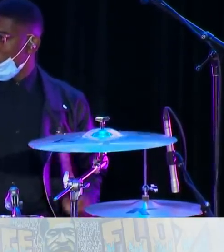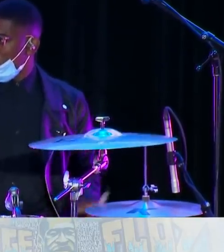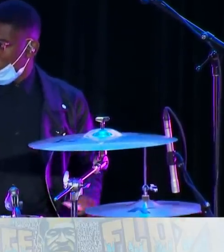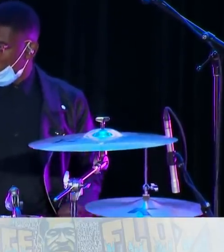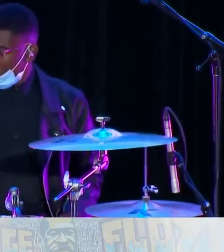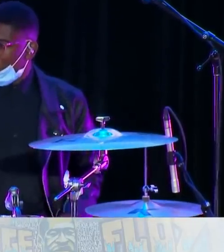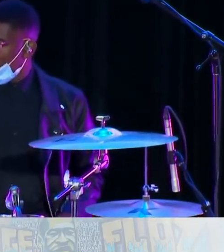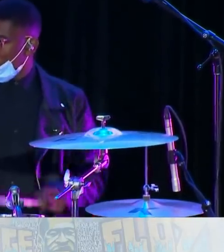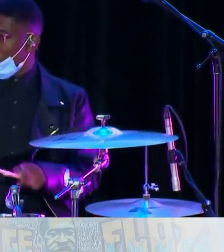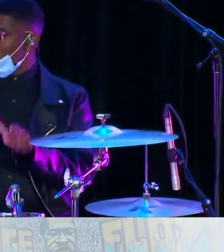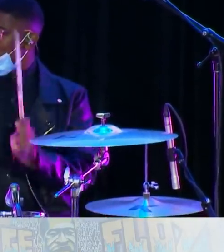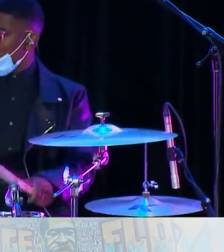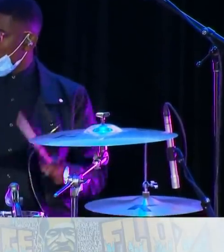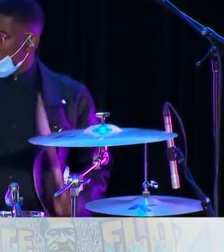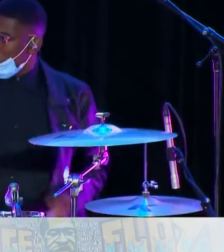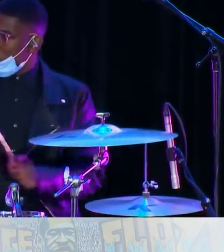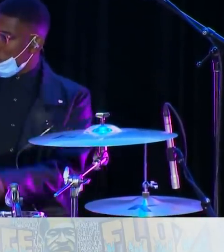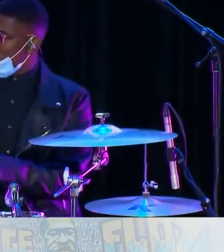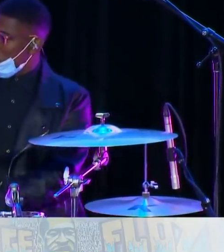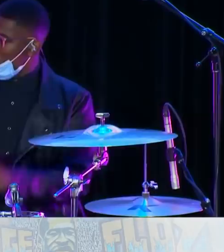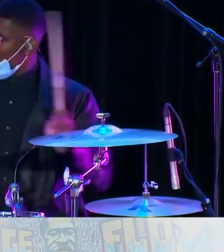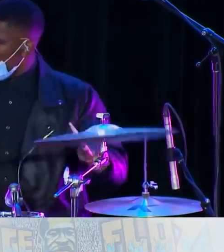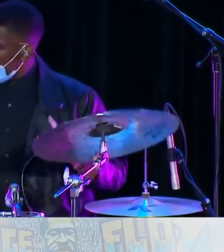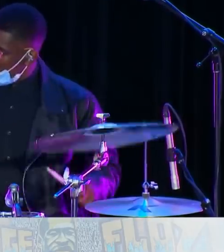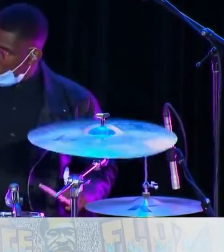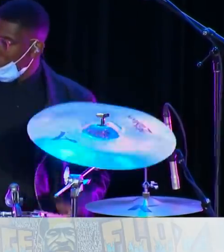MADE IT OVER